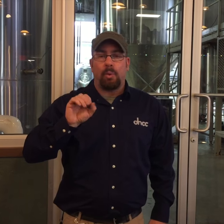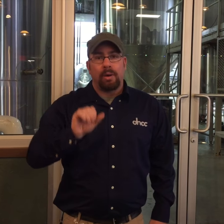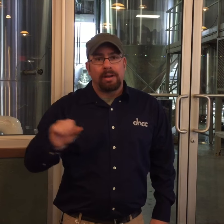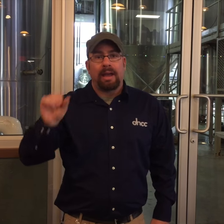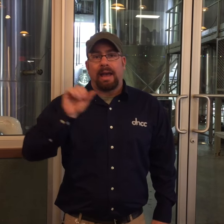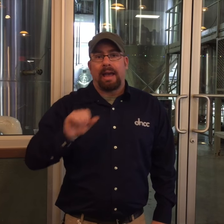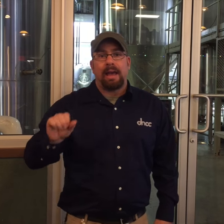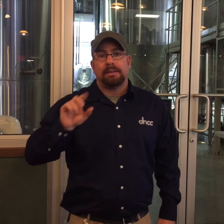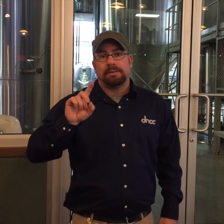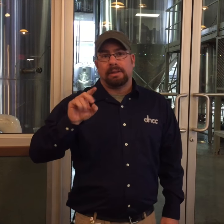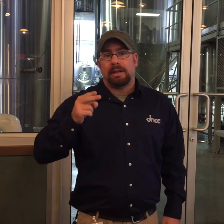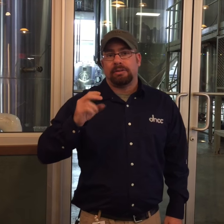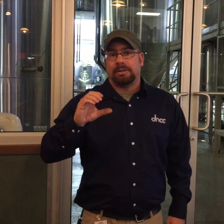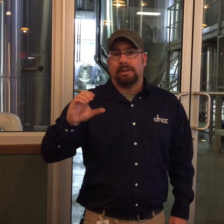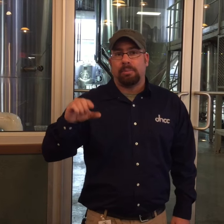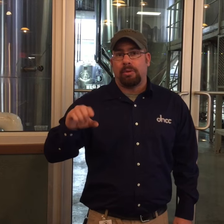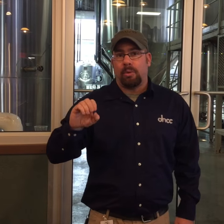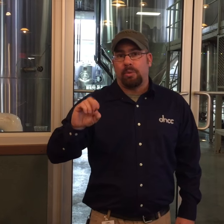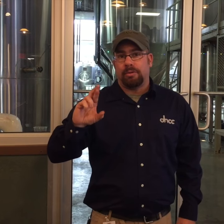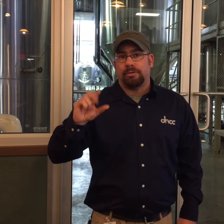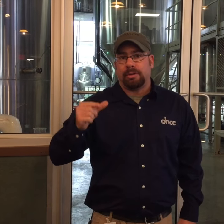You can RSVP by contacting info@dhcc.org